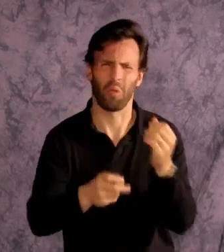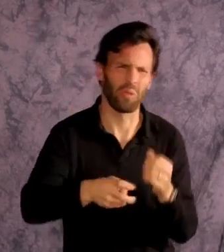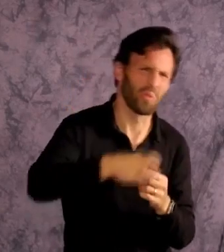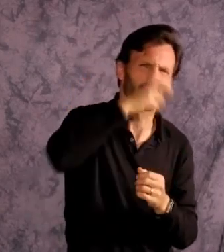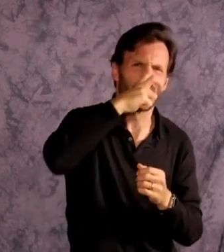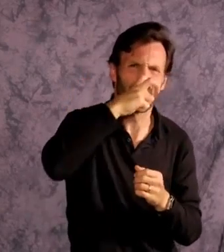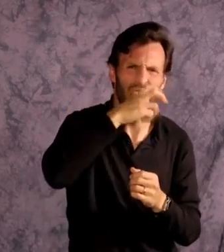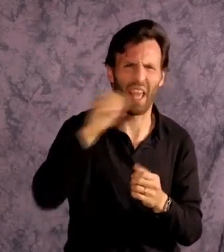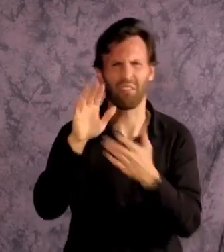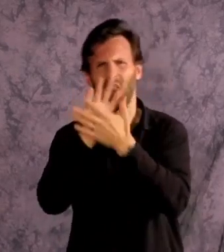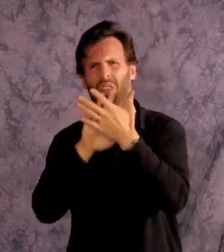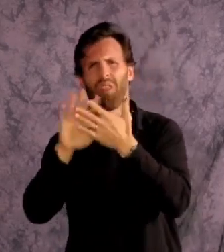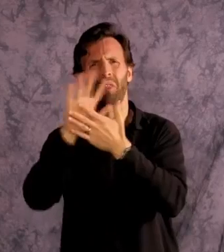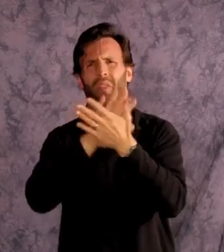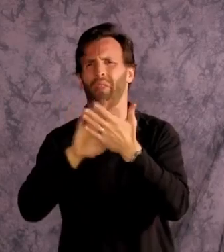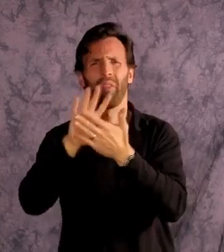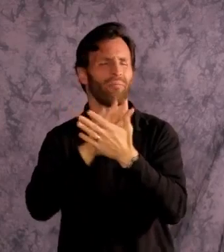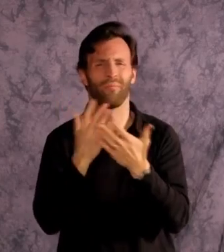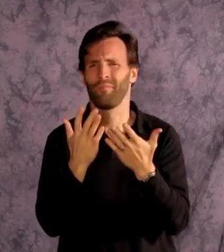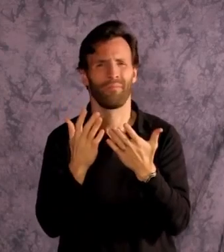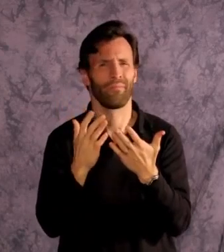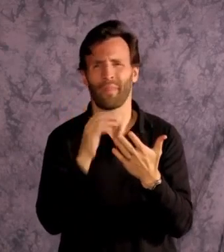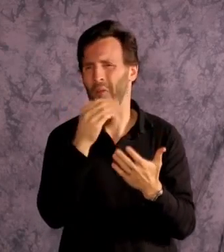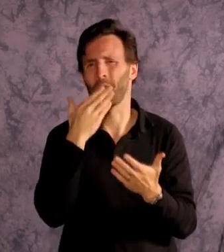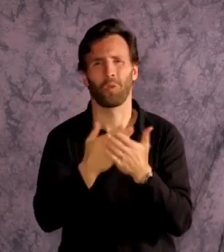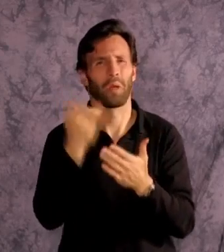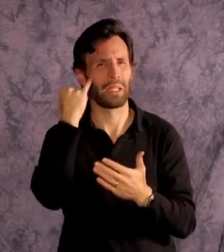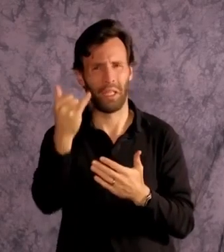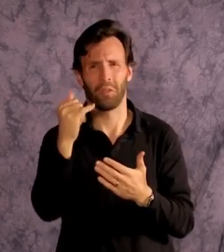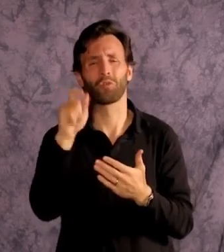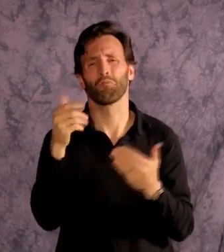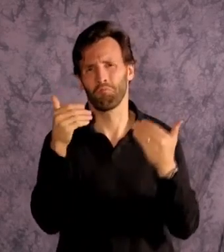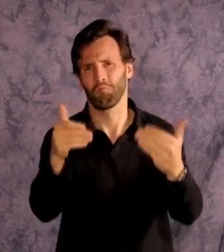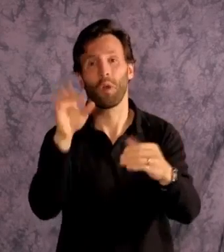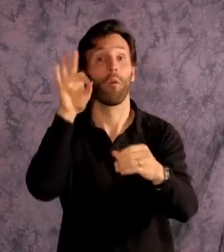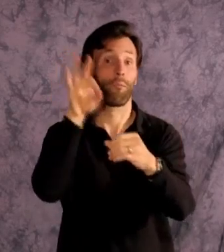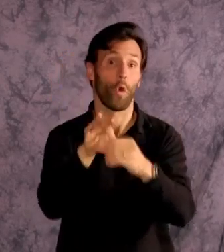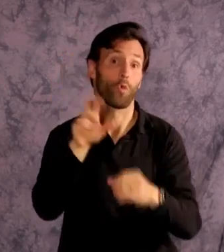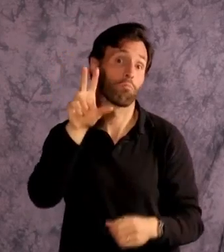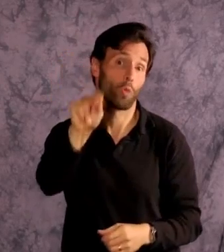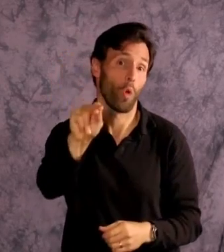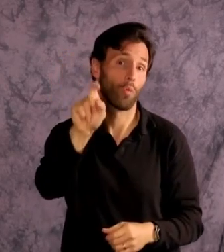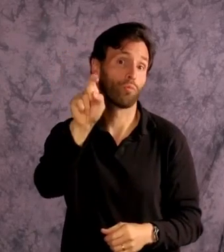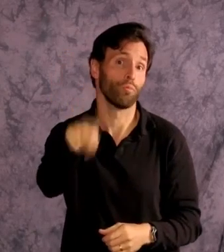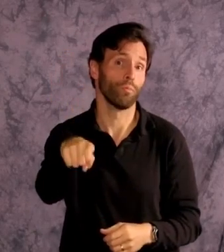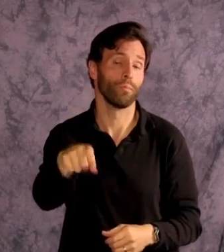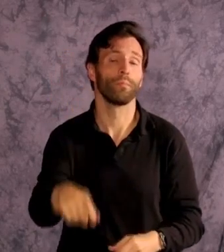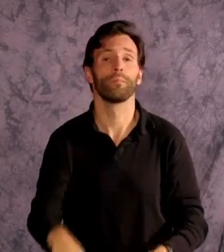There's no good reason to amend our Constitution with something as strict and sloppy